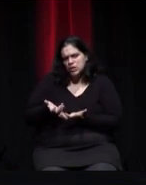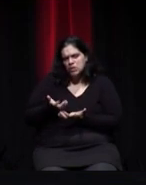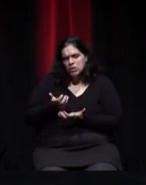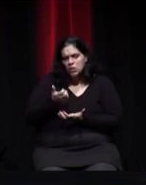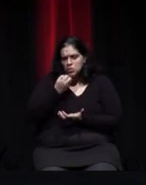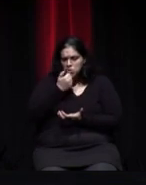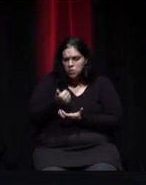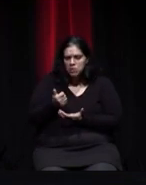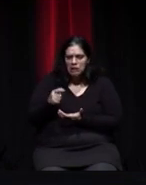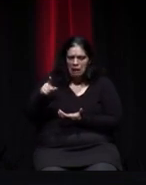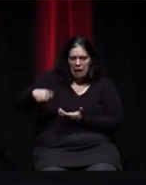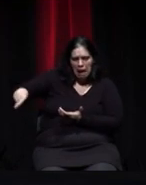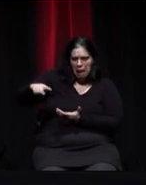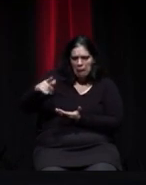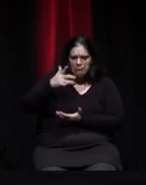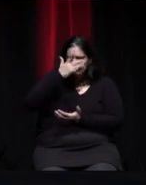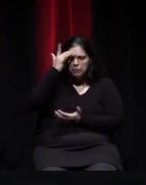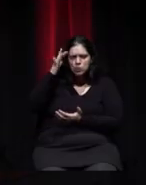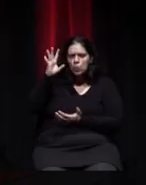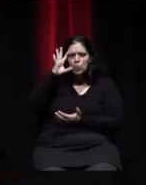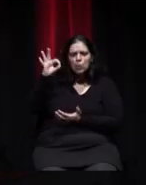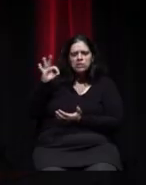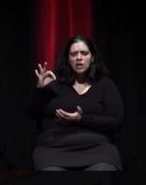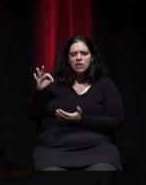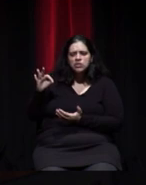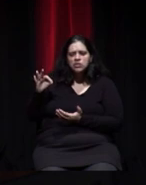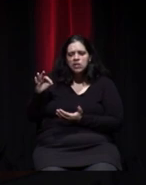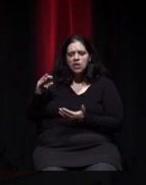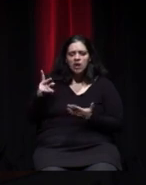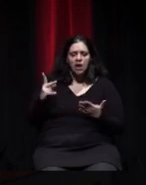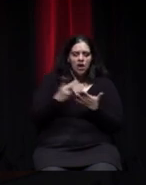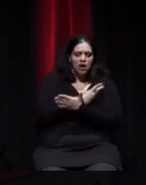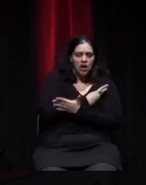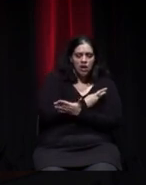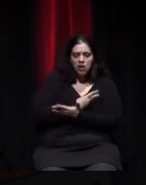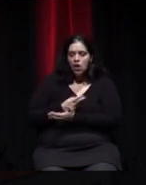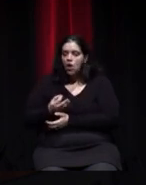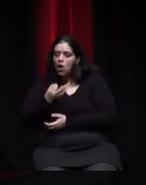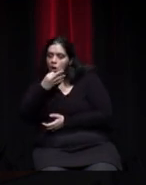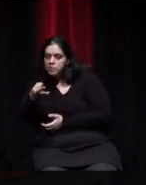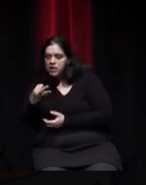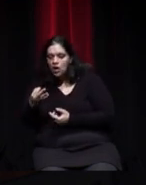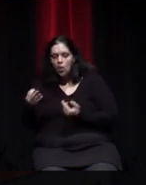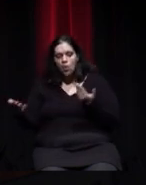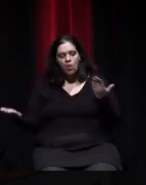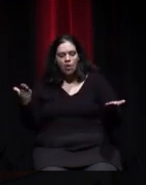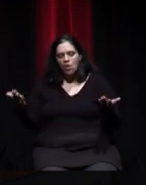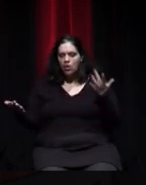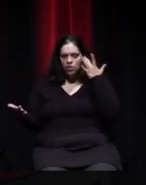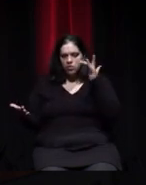don't quite get the difference between facts and opinions, between trully...